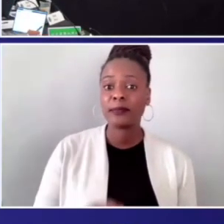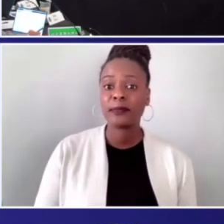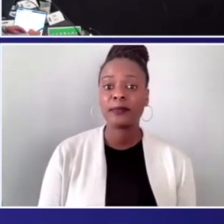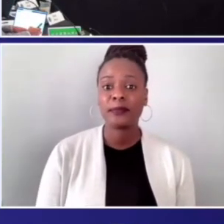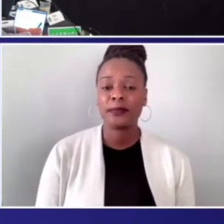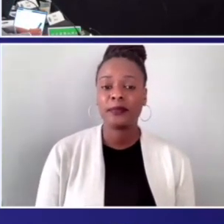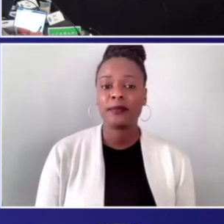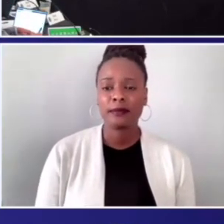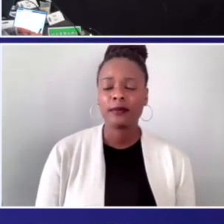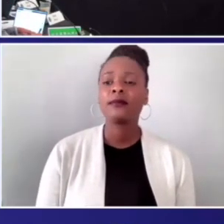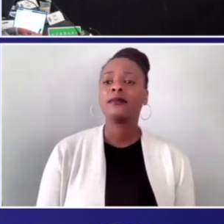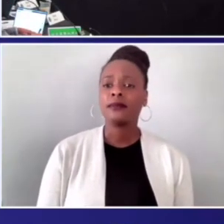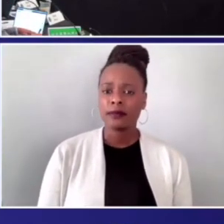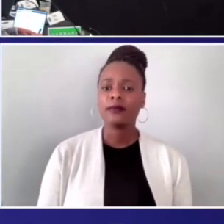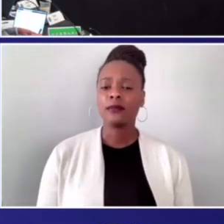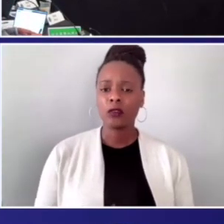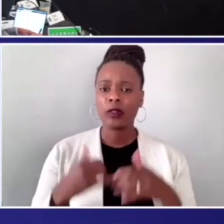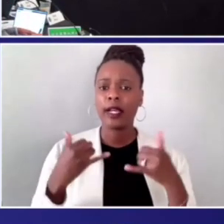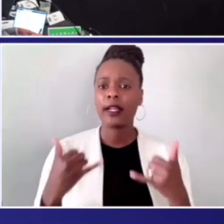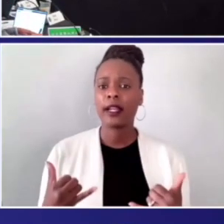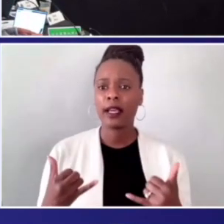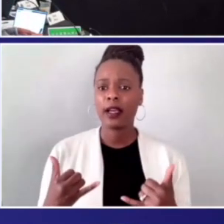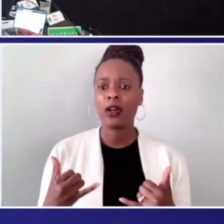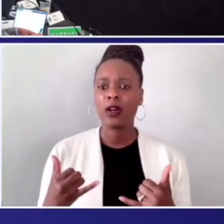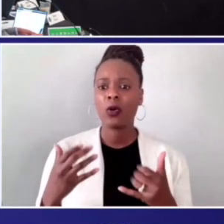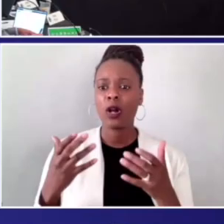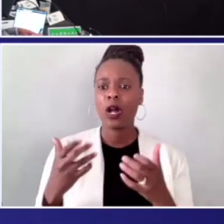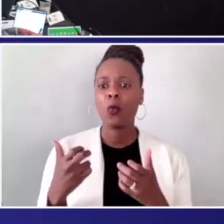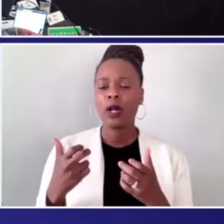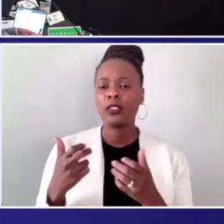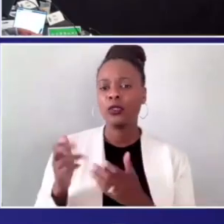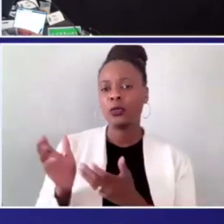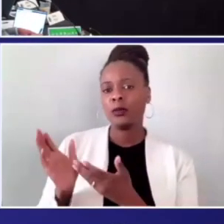Yes. At this time, I would like to concede my seat to my secondary for the next question. Thank you.